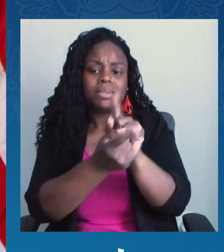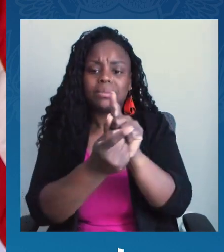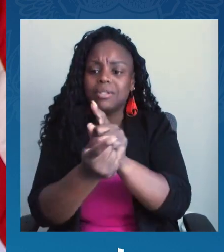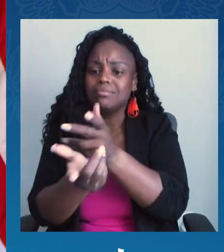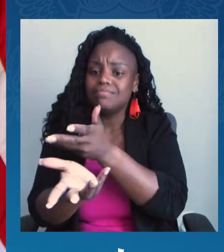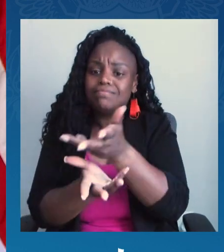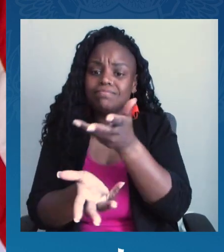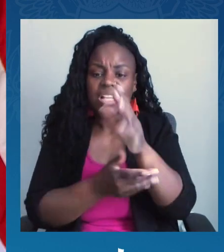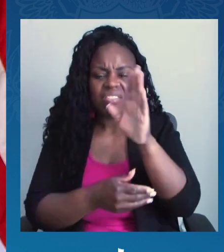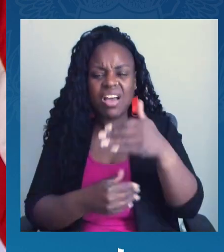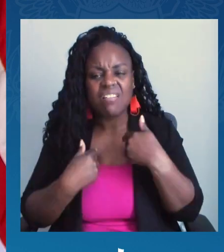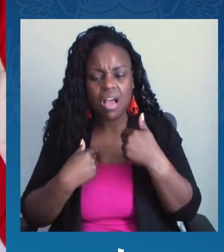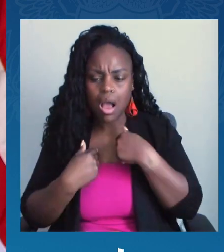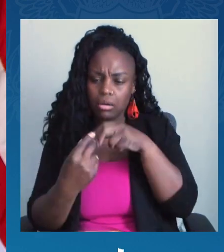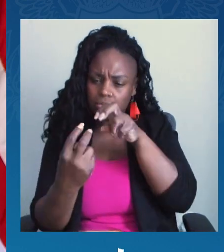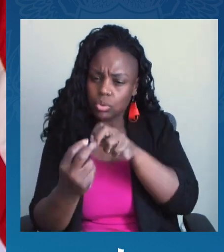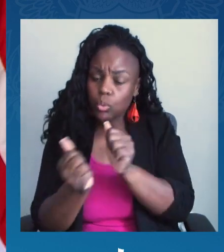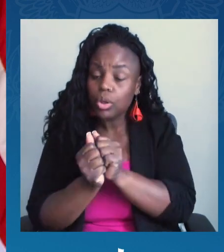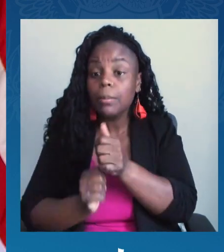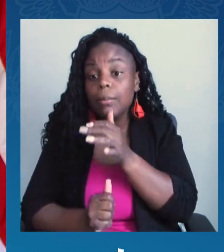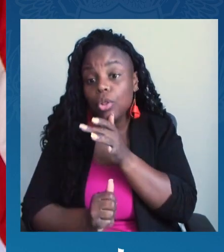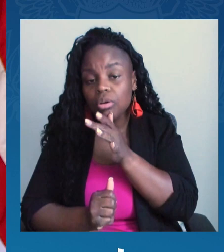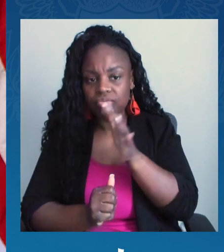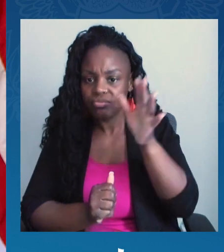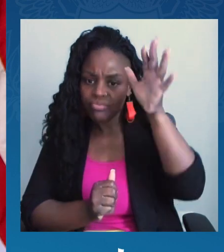and fathers who had lost mostly their sons.